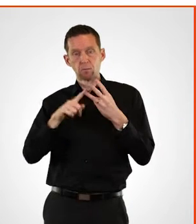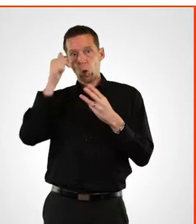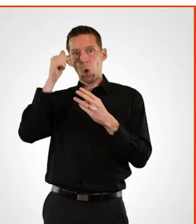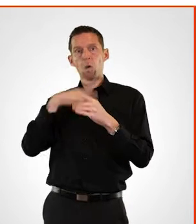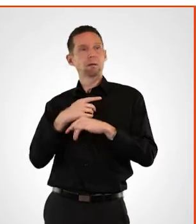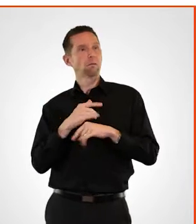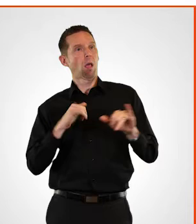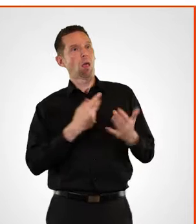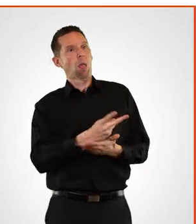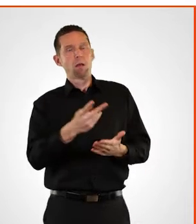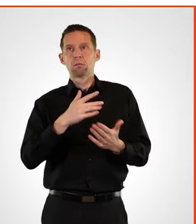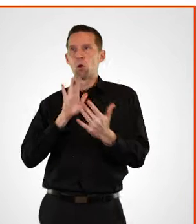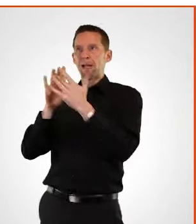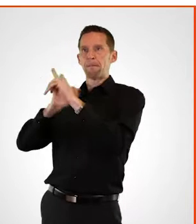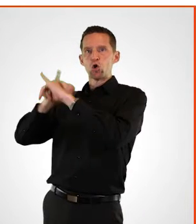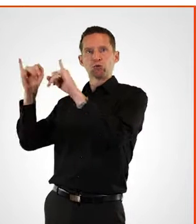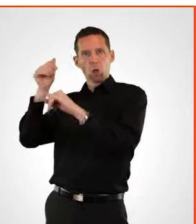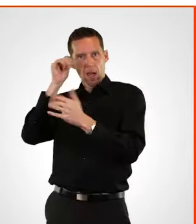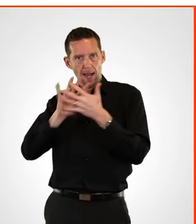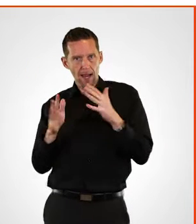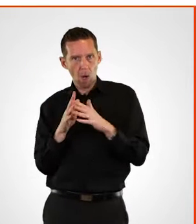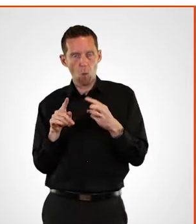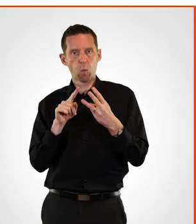they know how to contact emergency people,